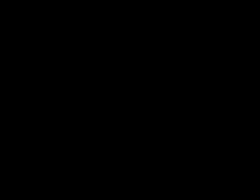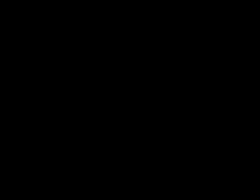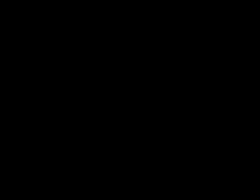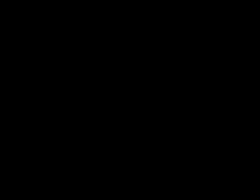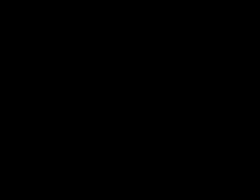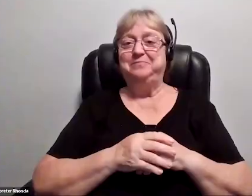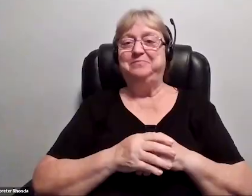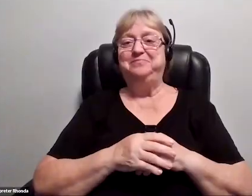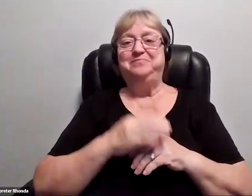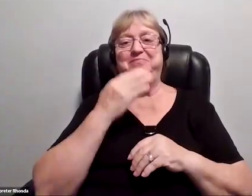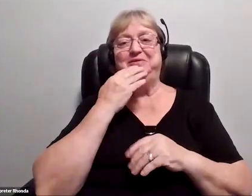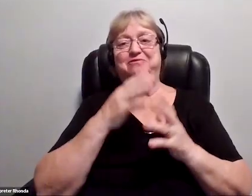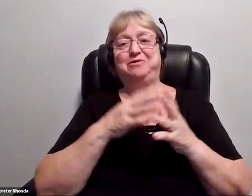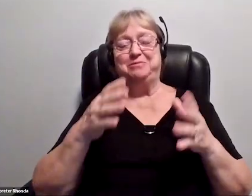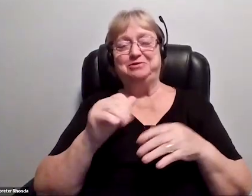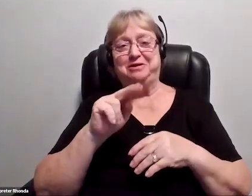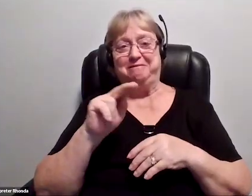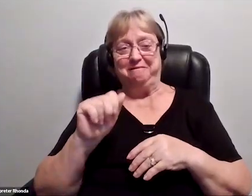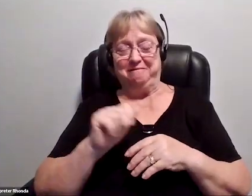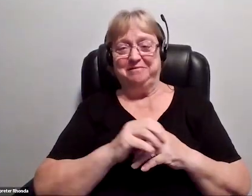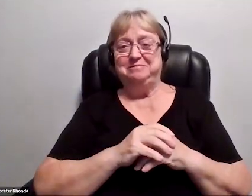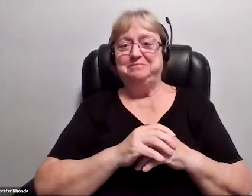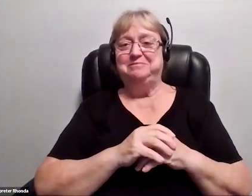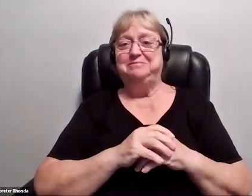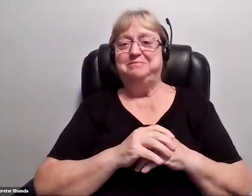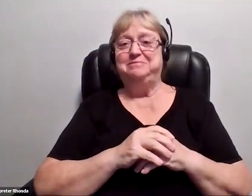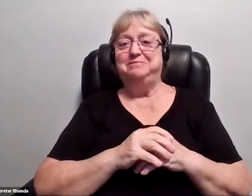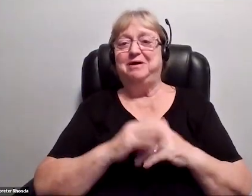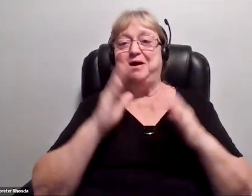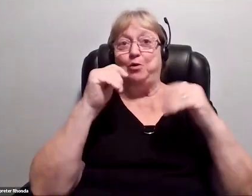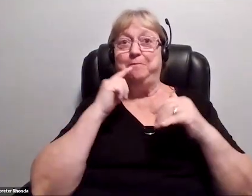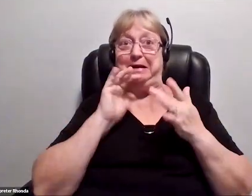Thank you very much, Anna. I hope my internet is stable.